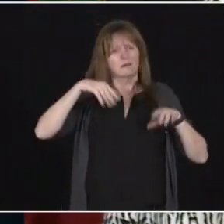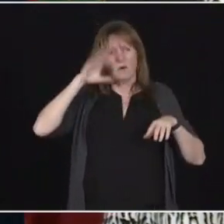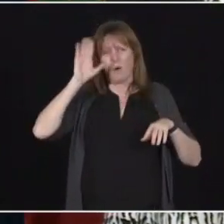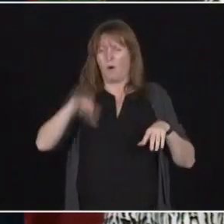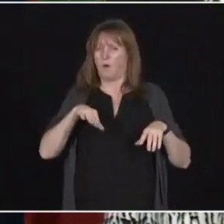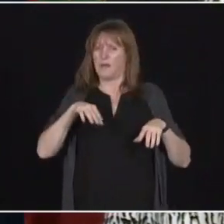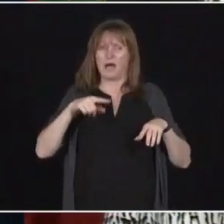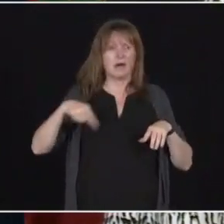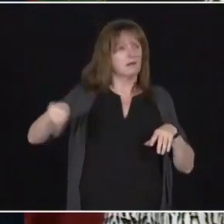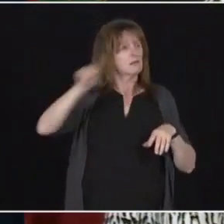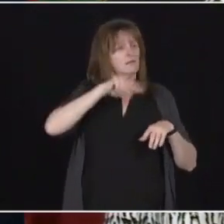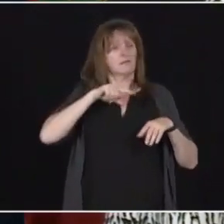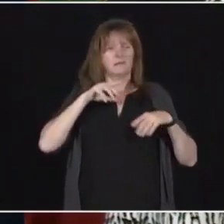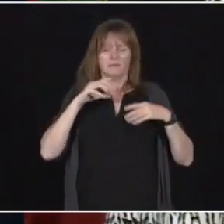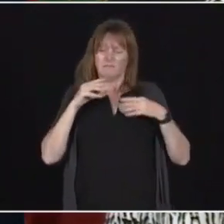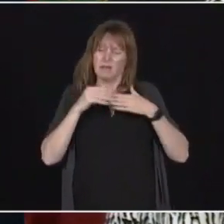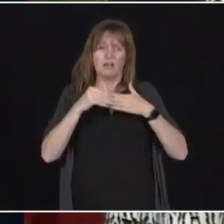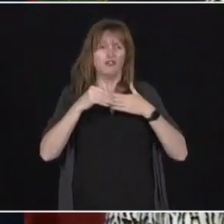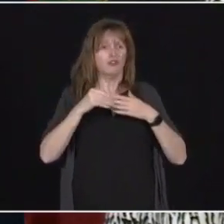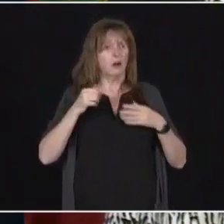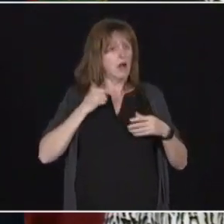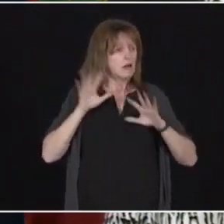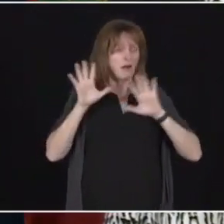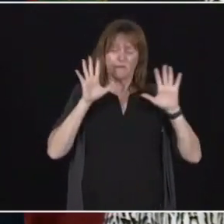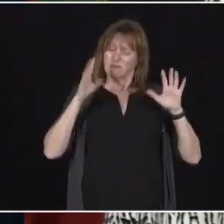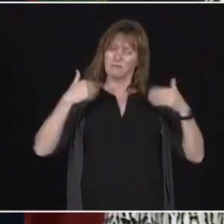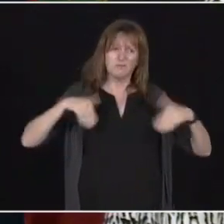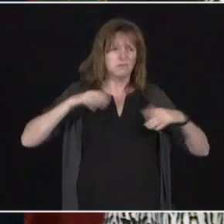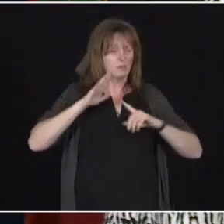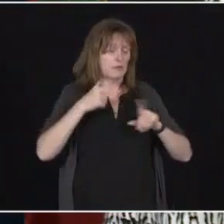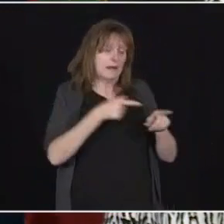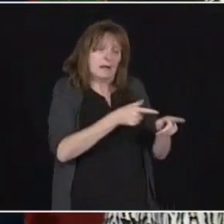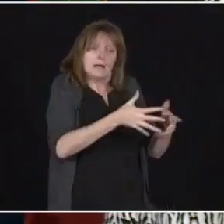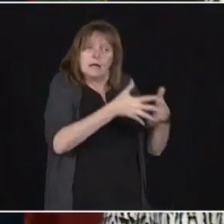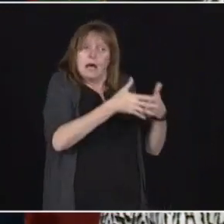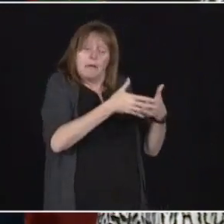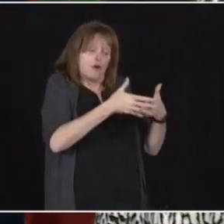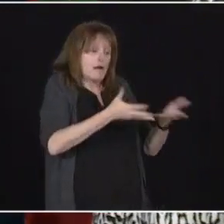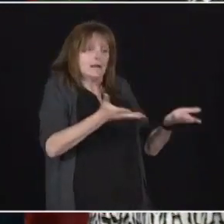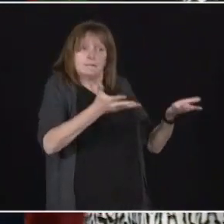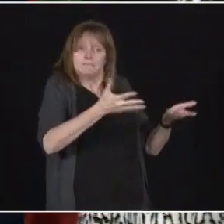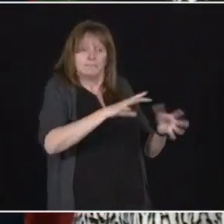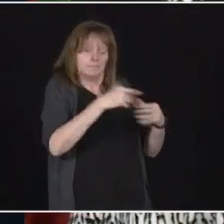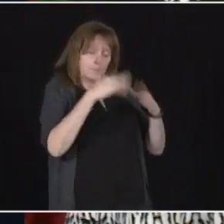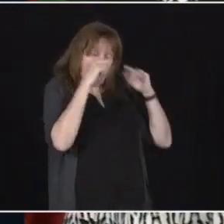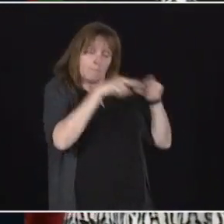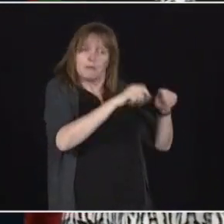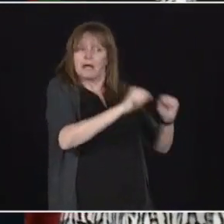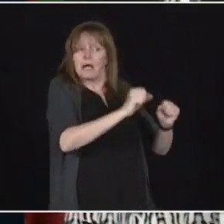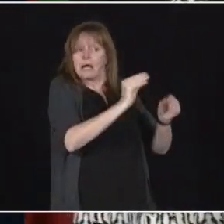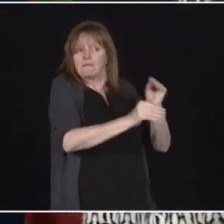leader in the province will not tolerated. So you know, again, good luck to him. Hopefully they can straighten out their problems.